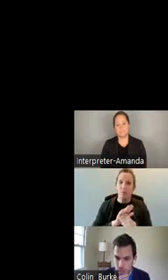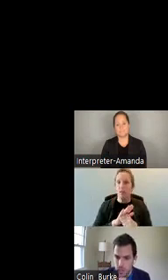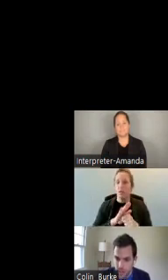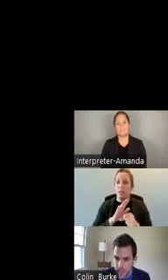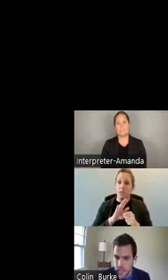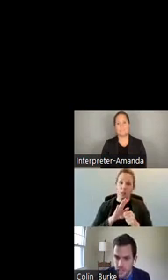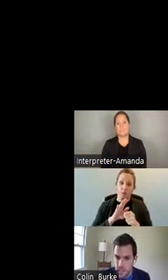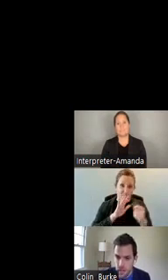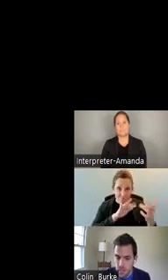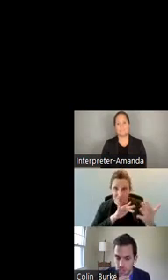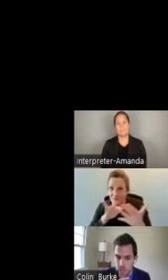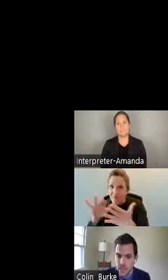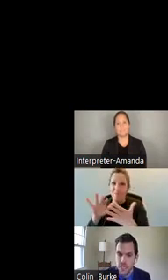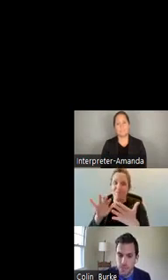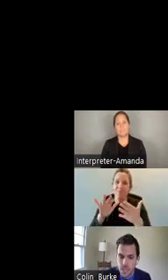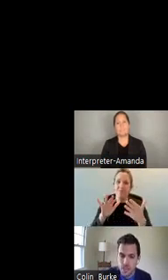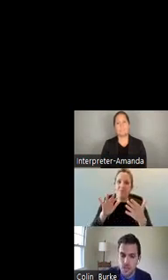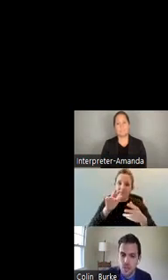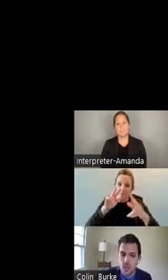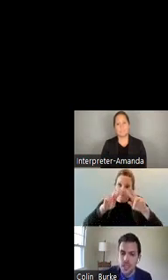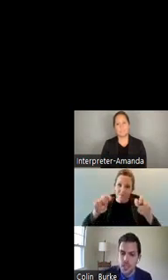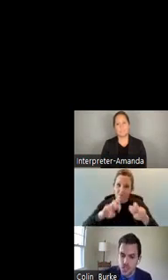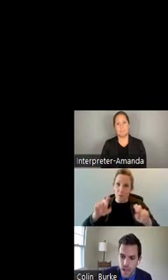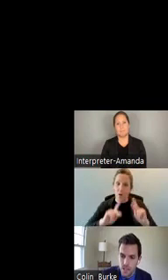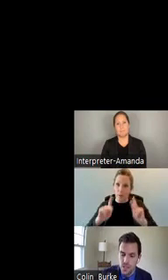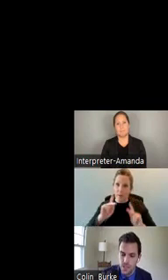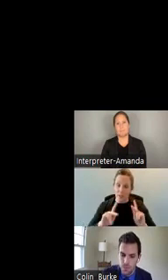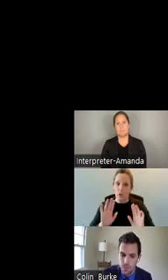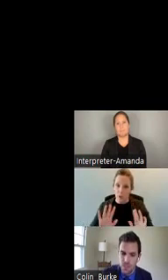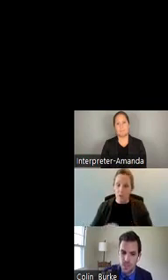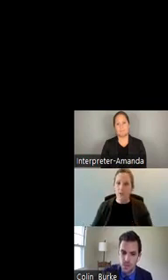um investigating this population I think it speaks to challenges in implementing